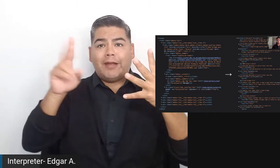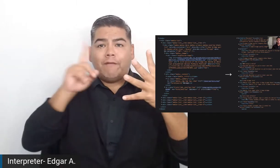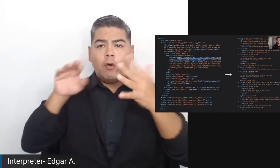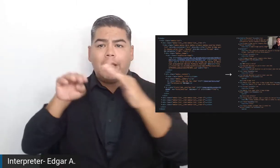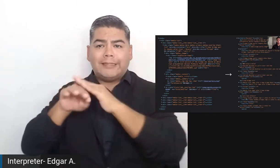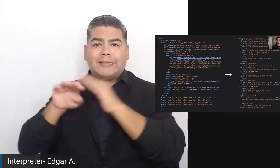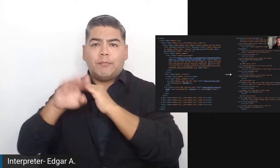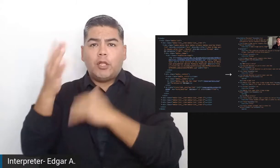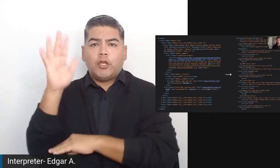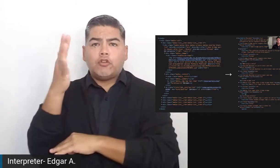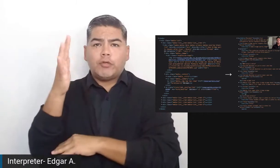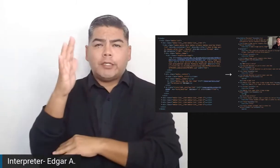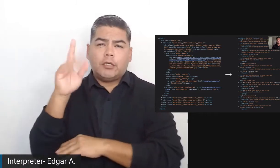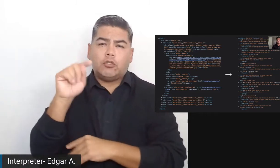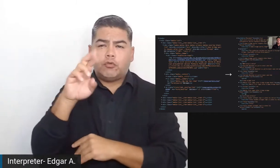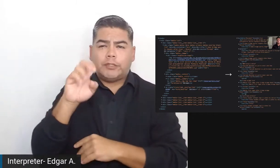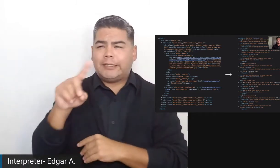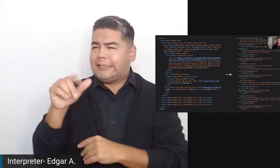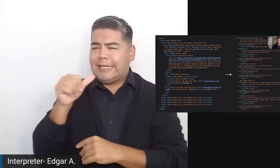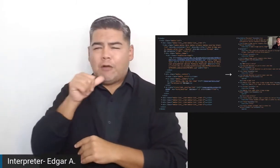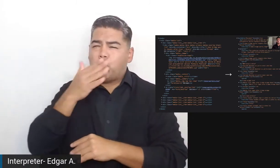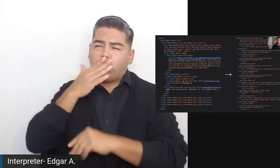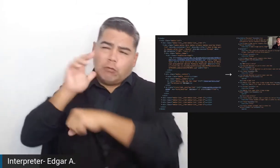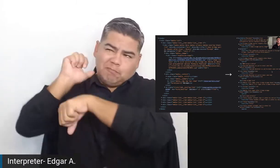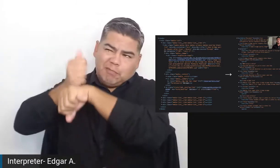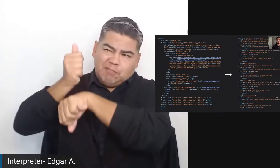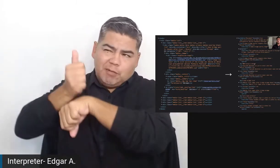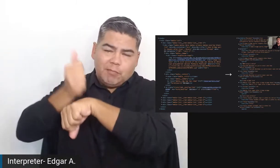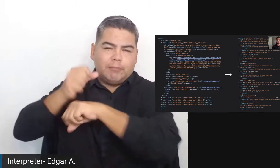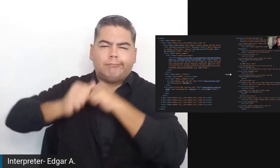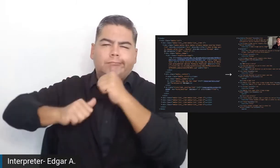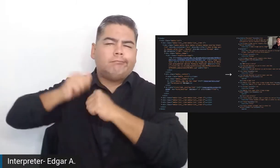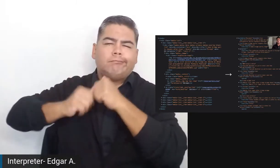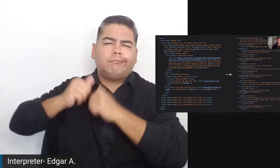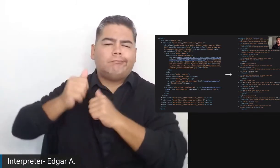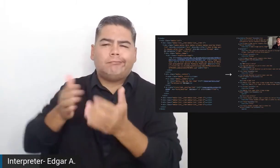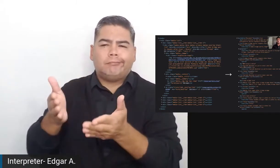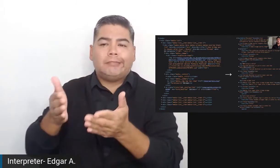is not really well structured. By the way you can take a look at this Accessibility Tree